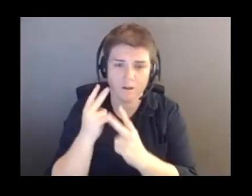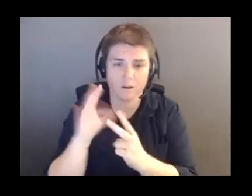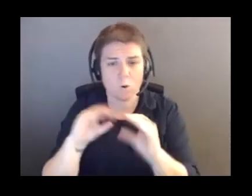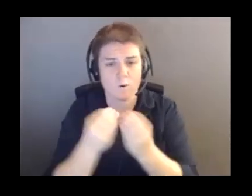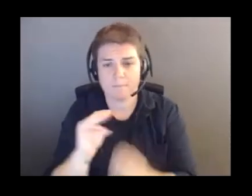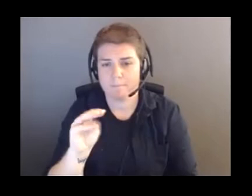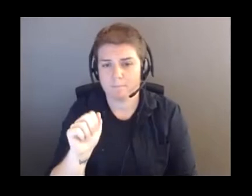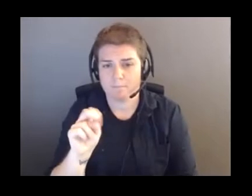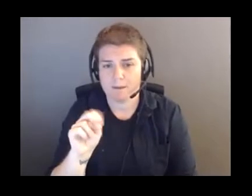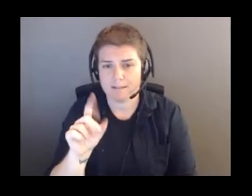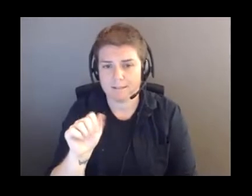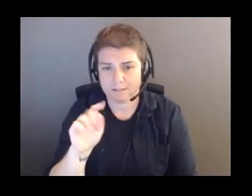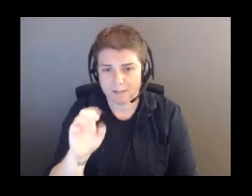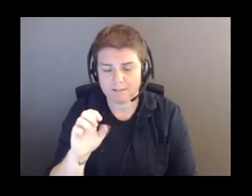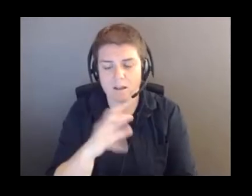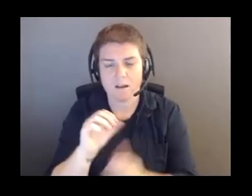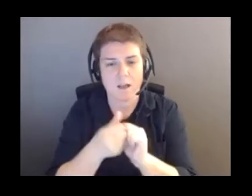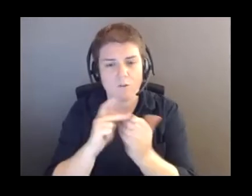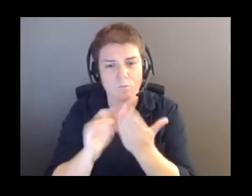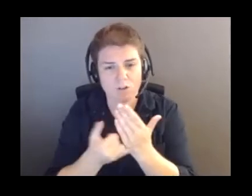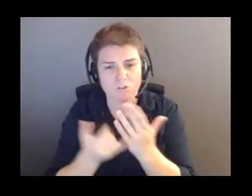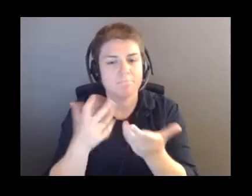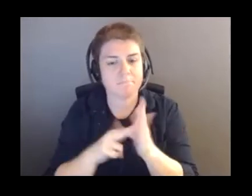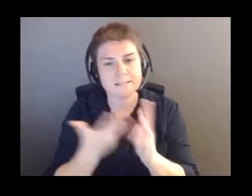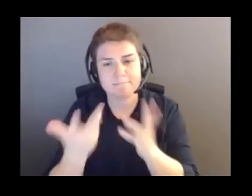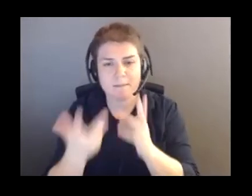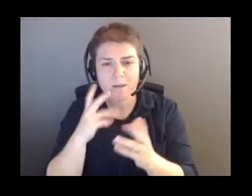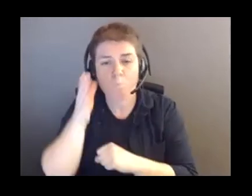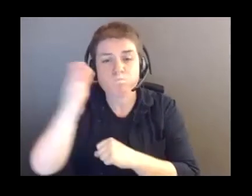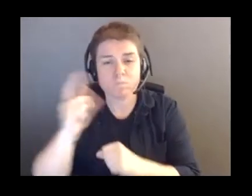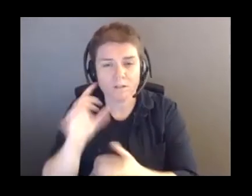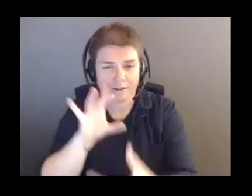how the project might eventually allow you to connect with your community. This section